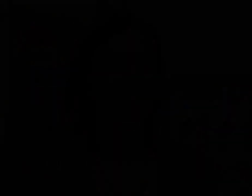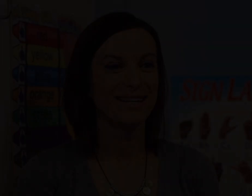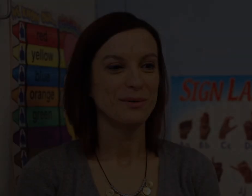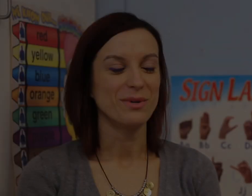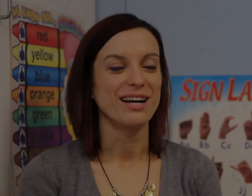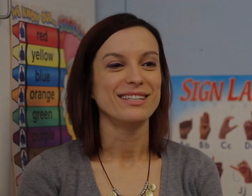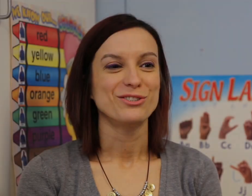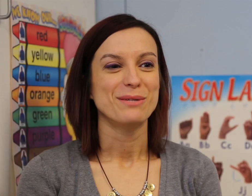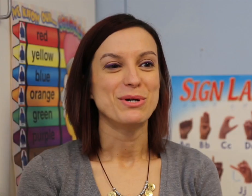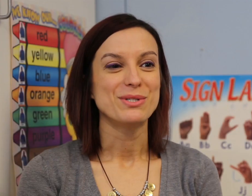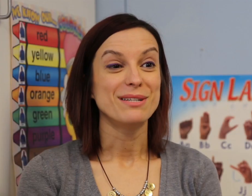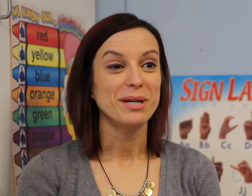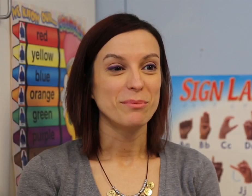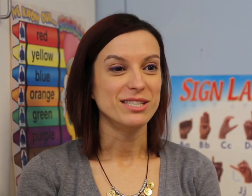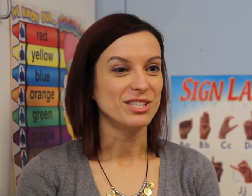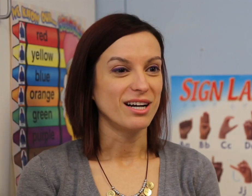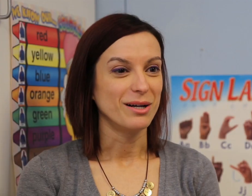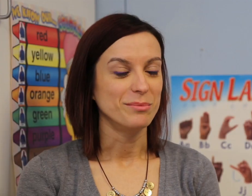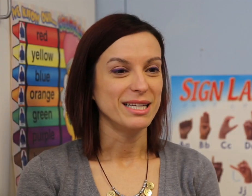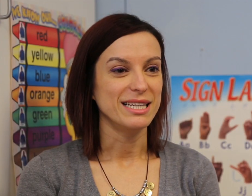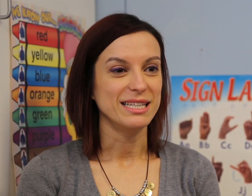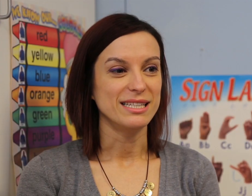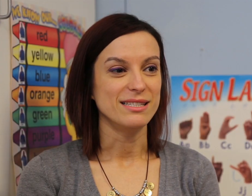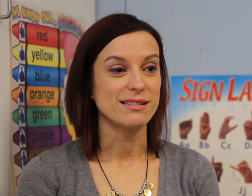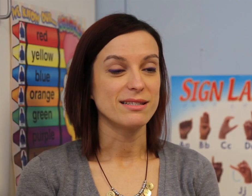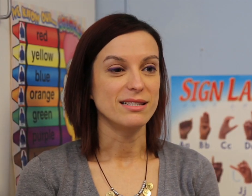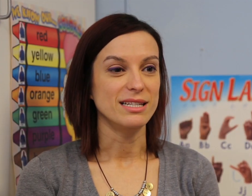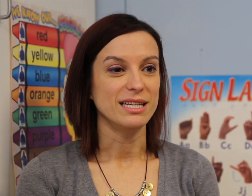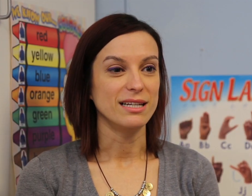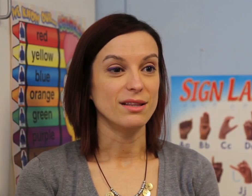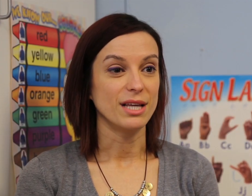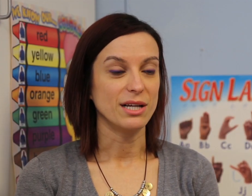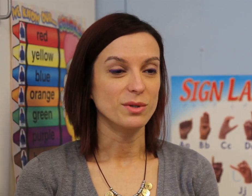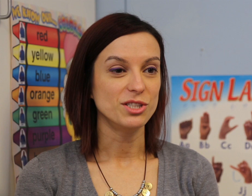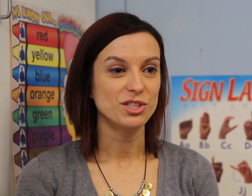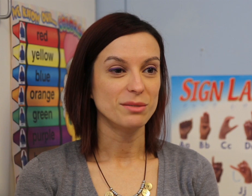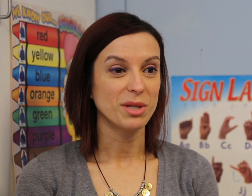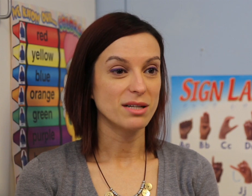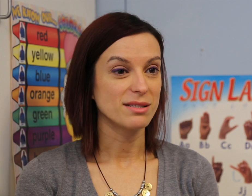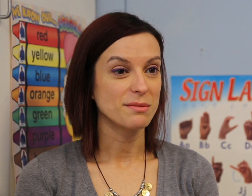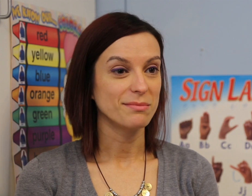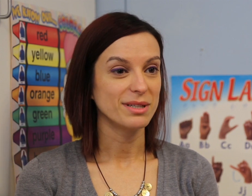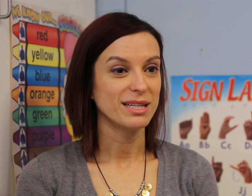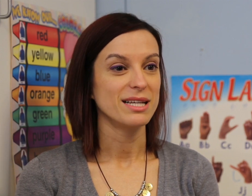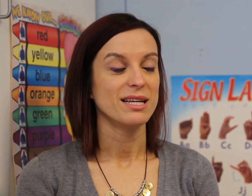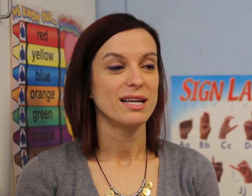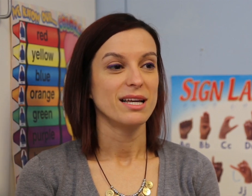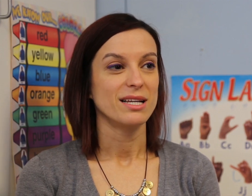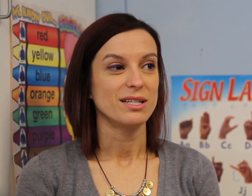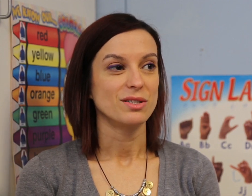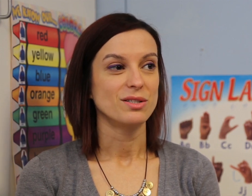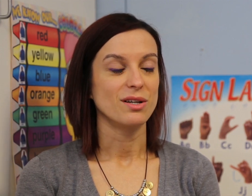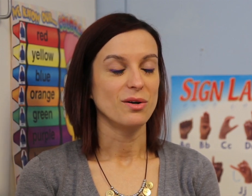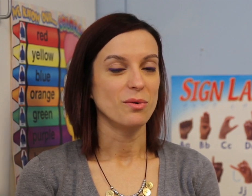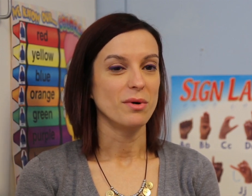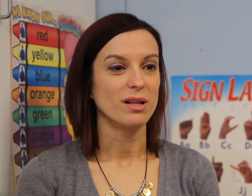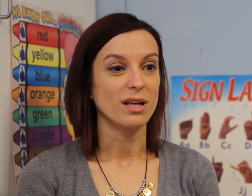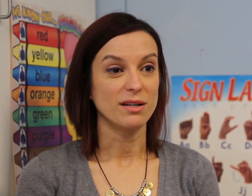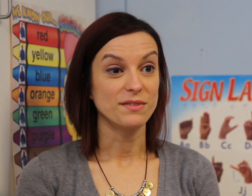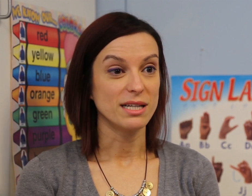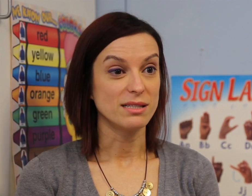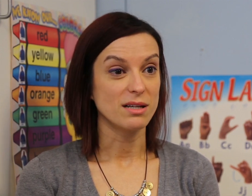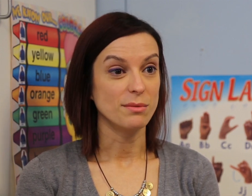what I enjoy most about my job is Language blossom so a lot of kids come